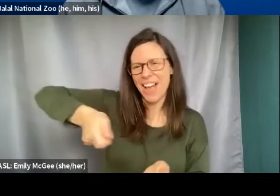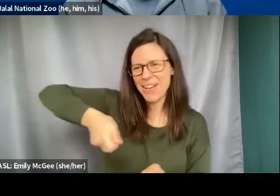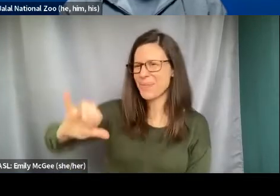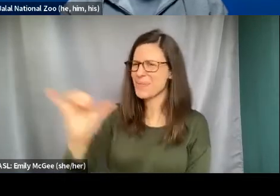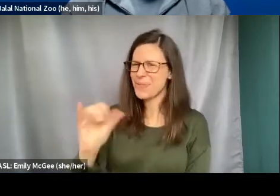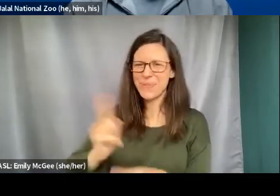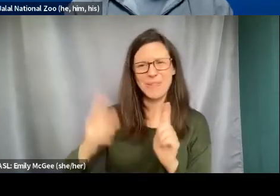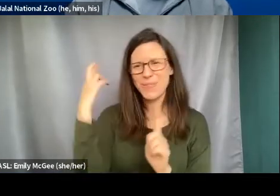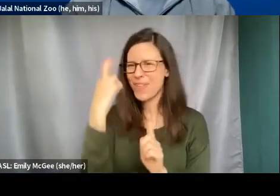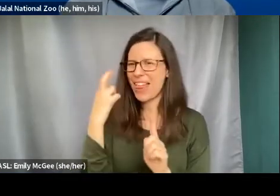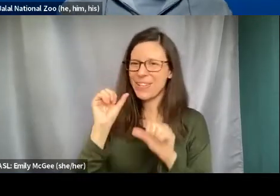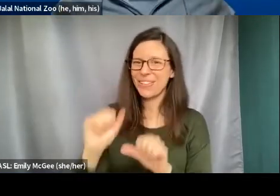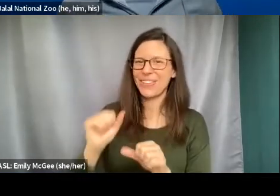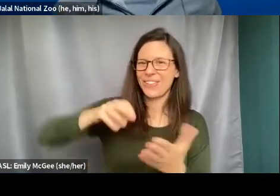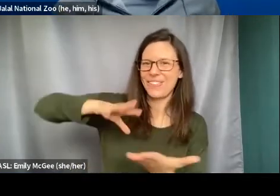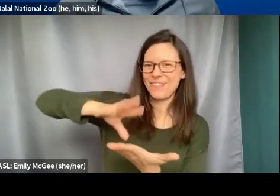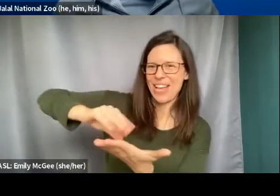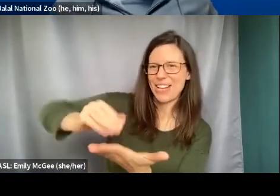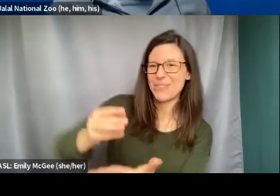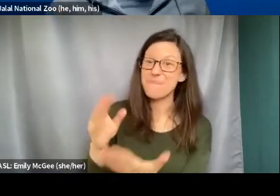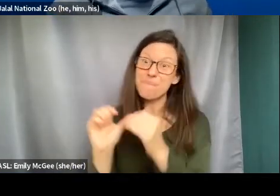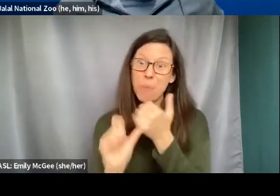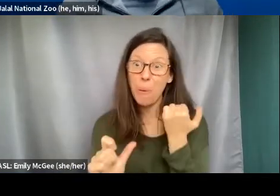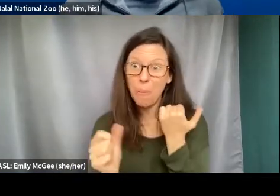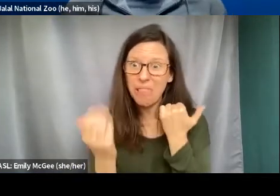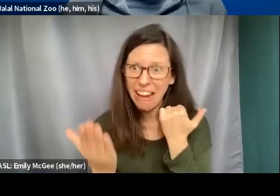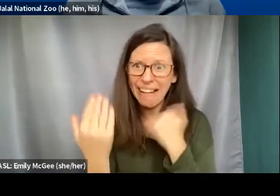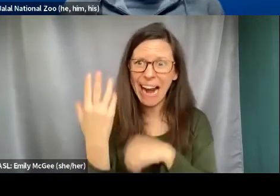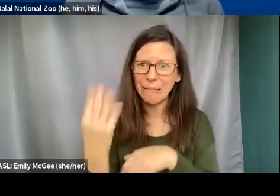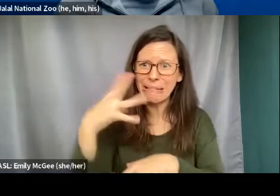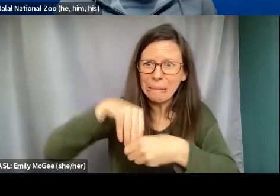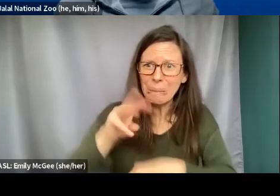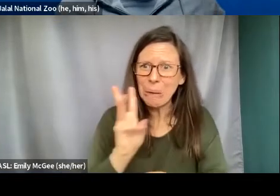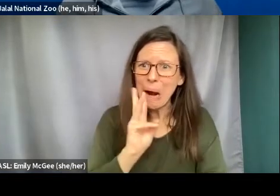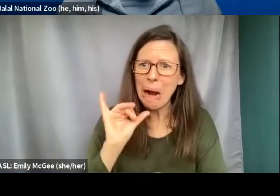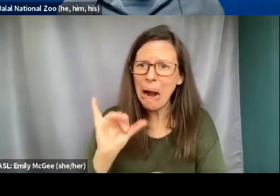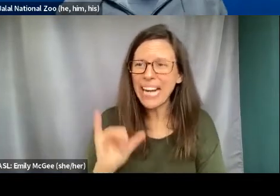so this is a great video. >>Jalal: Let's imagine vacuuming poop in the water. >>Shellie: Yeah. Let's see, so this video I think